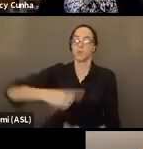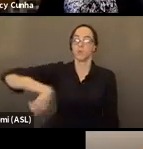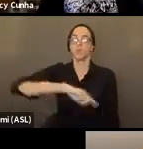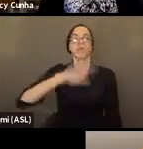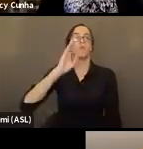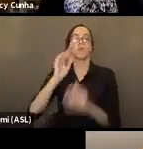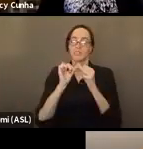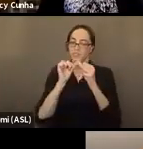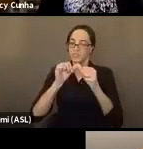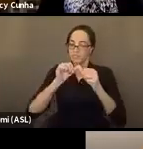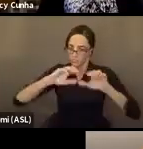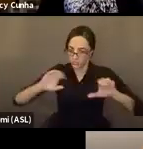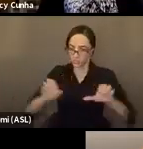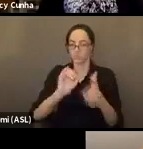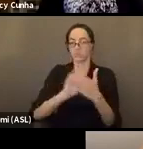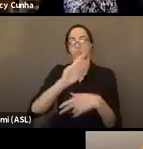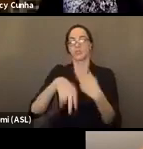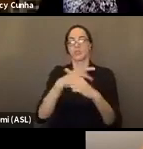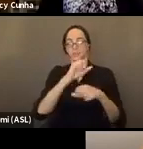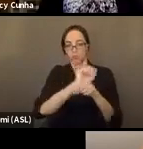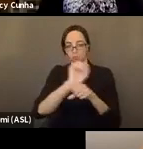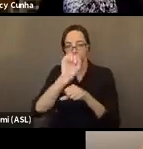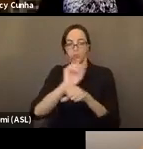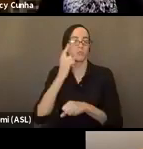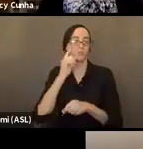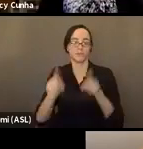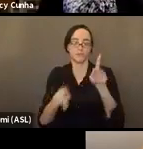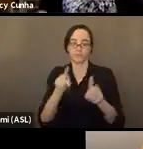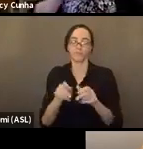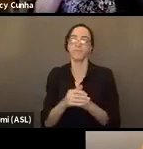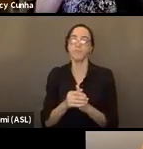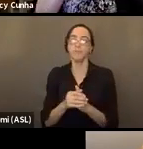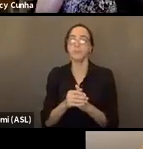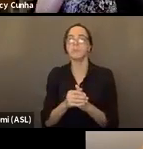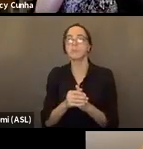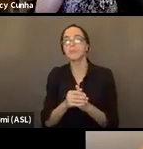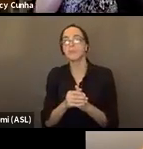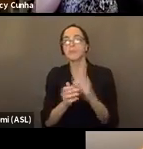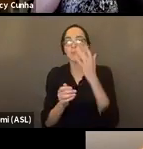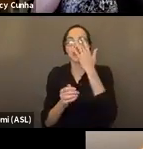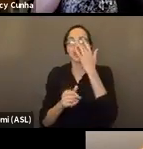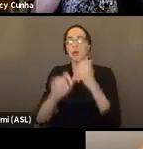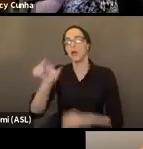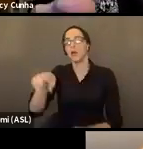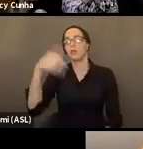one of the other significant accomplishments of the committee is the creation of what's called